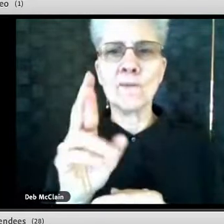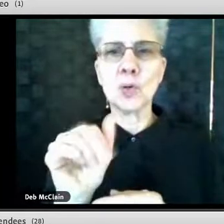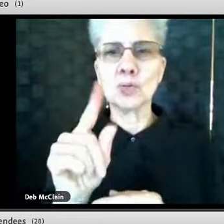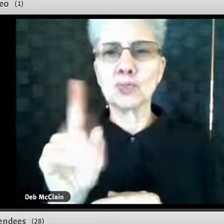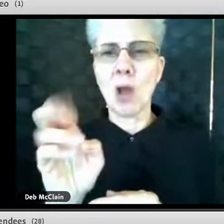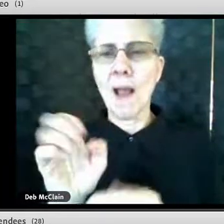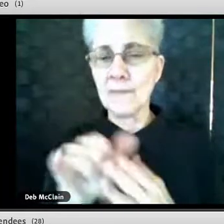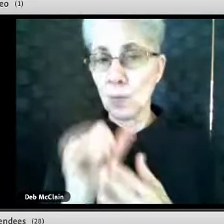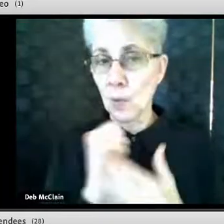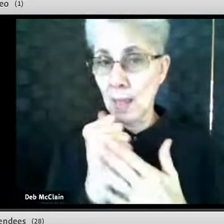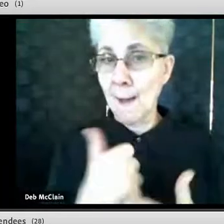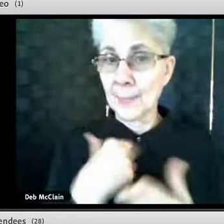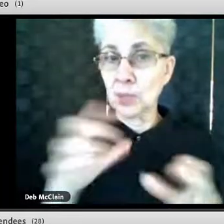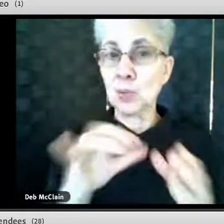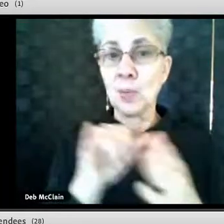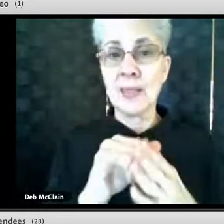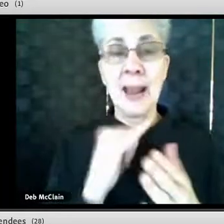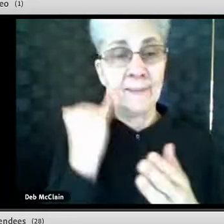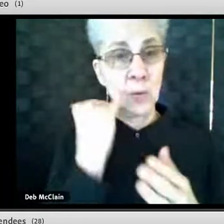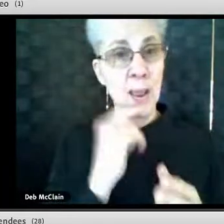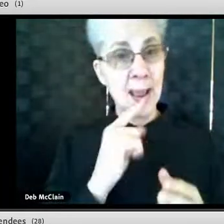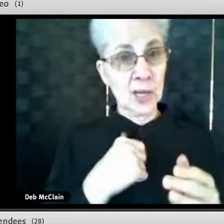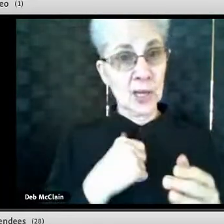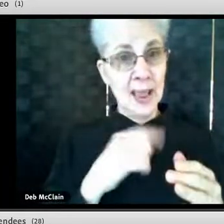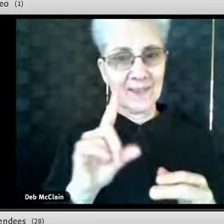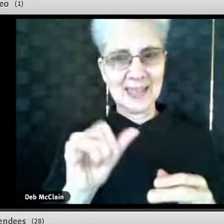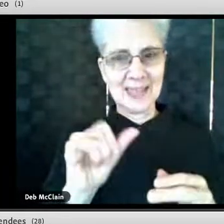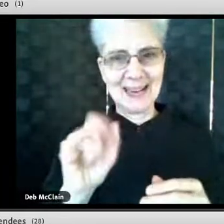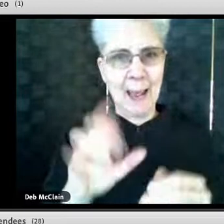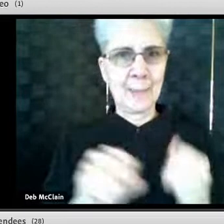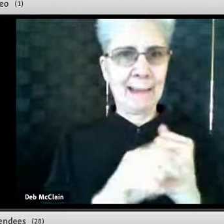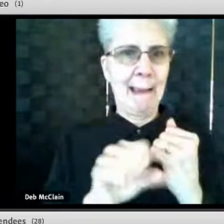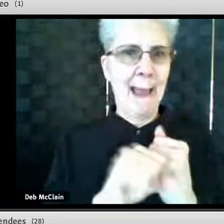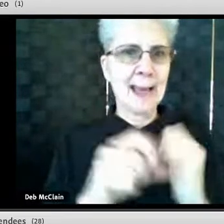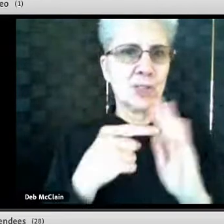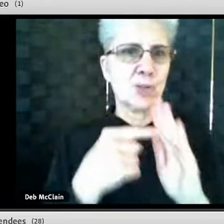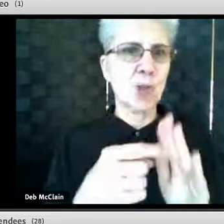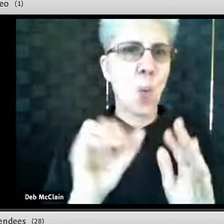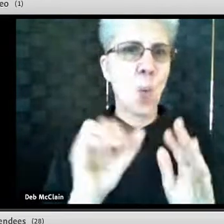had someone go into Overdrive, it will help me do that, and if you actually have dynamic ads,